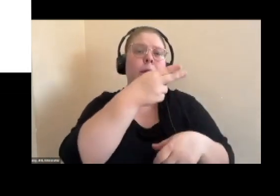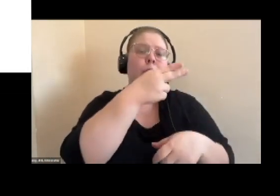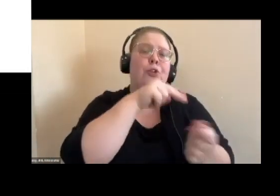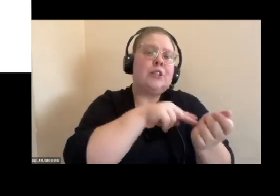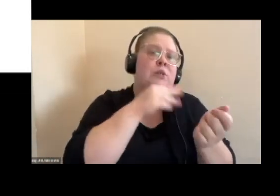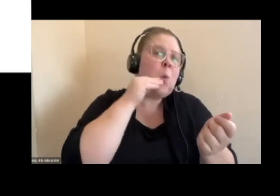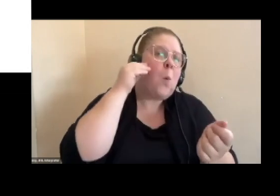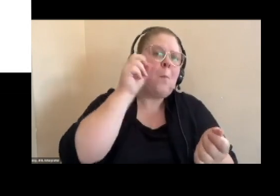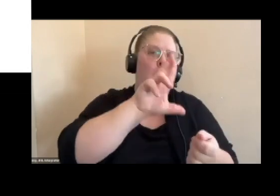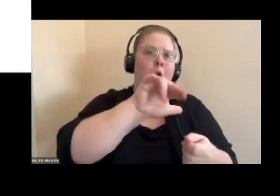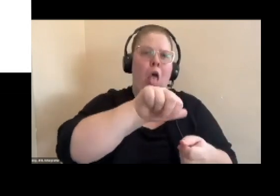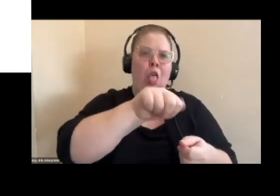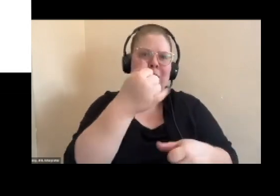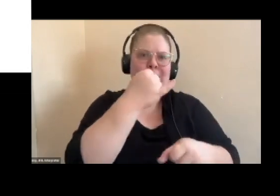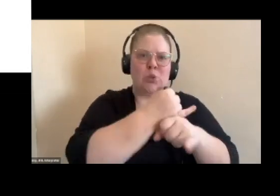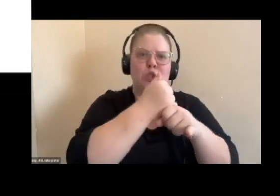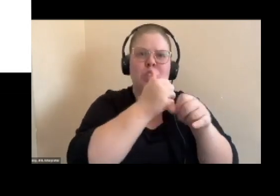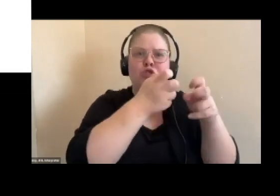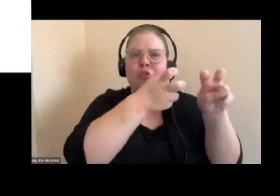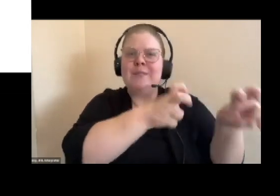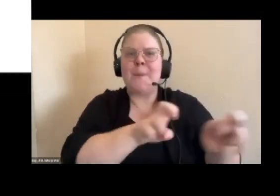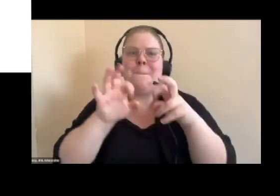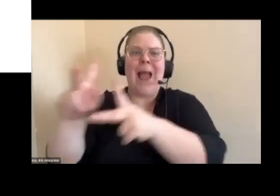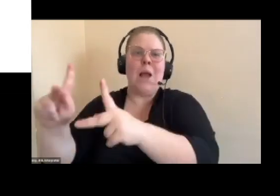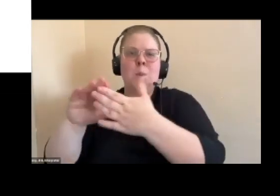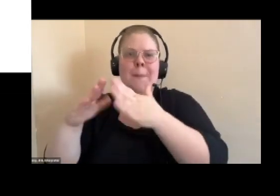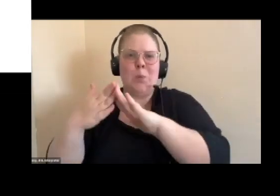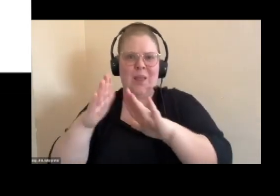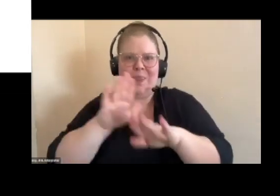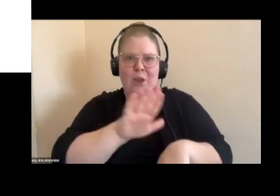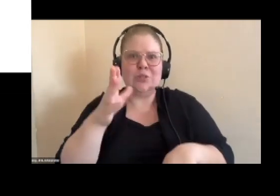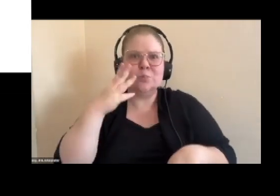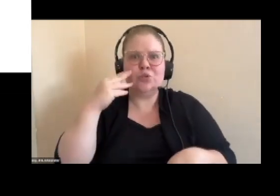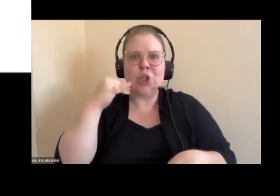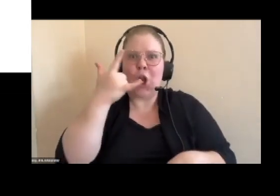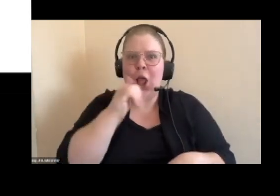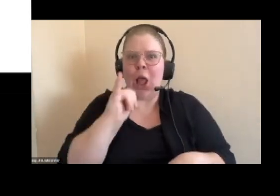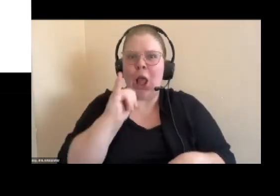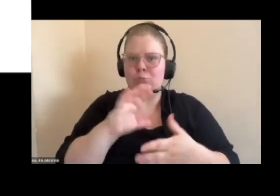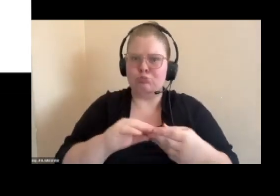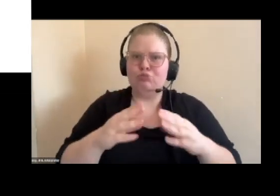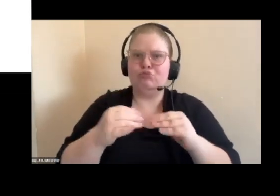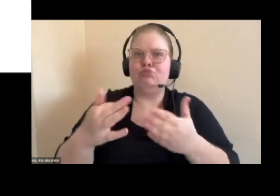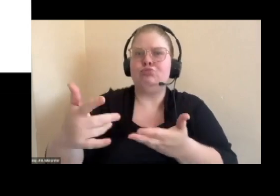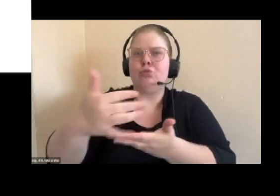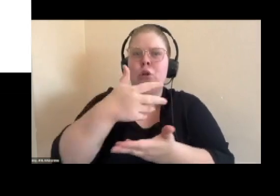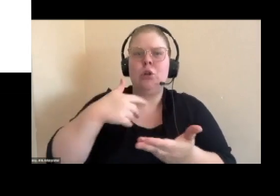back to the community. The study really has been informed and